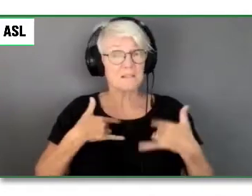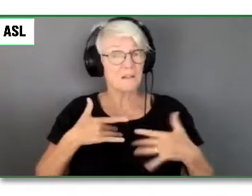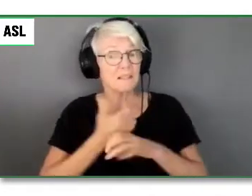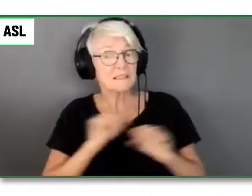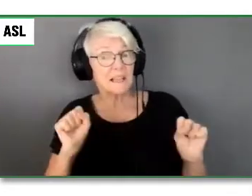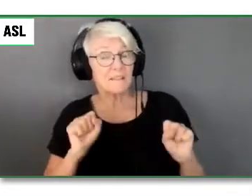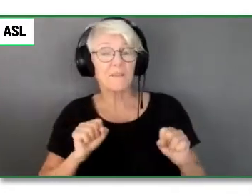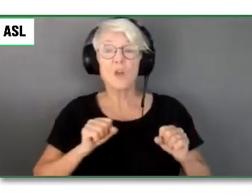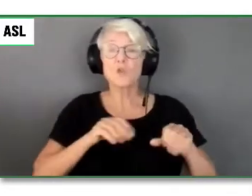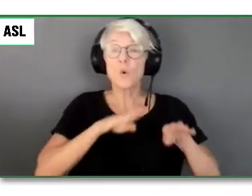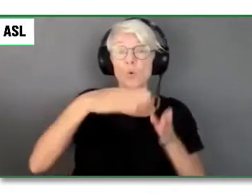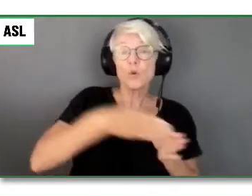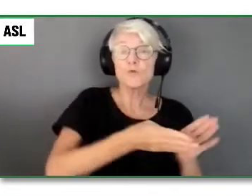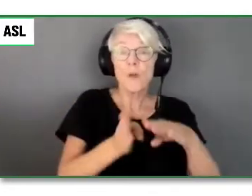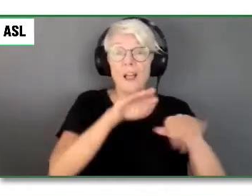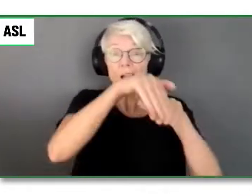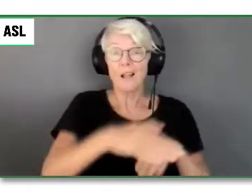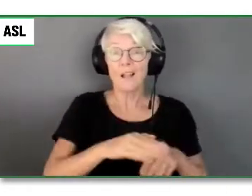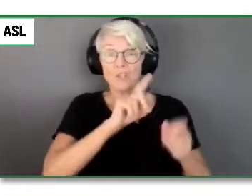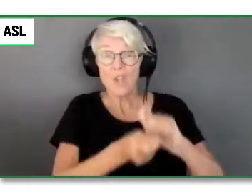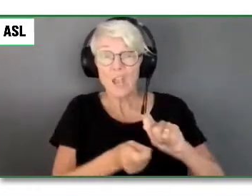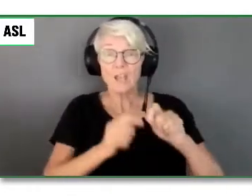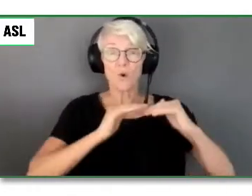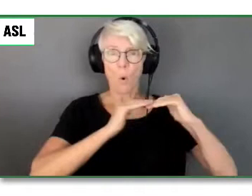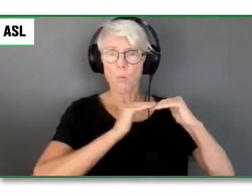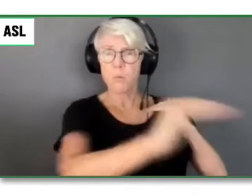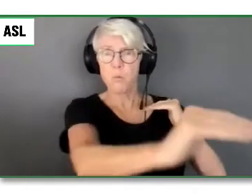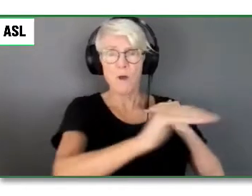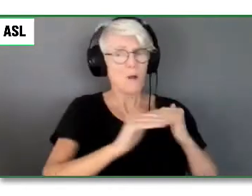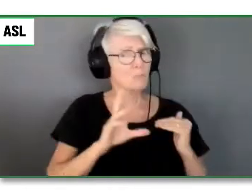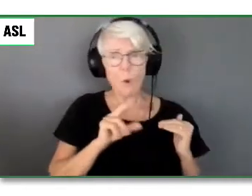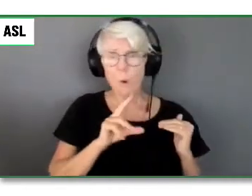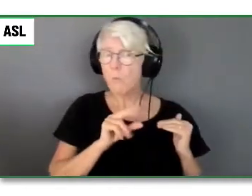We adapted ourselves so that we could go hiking together.